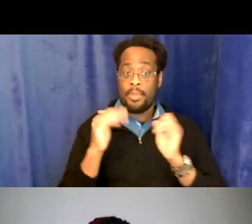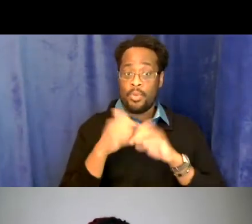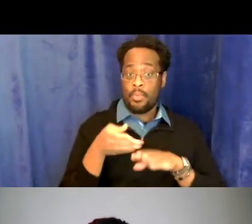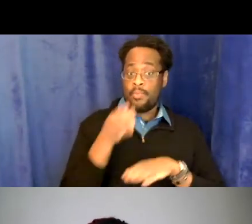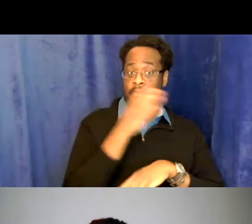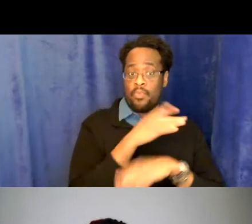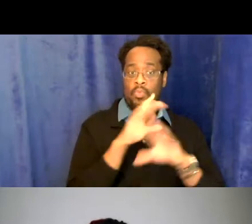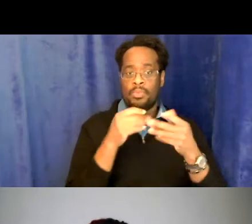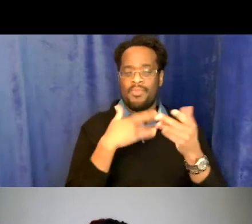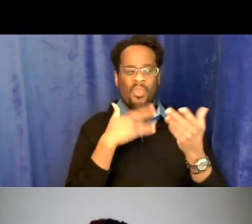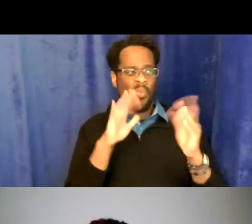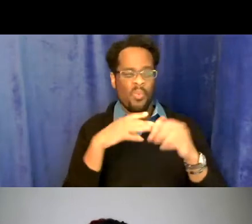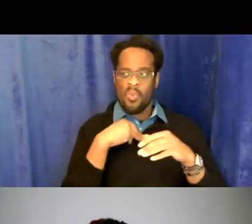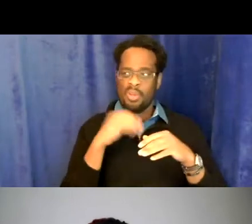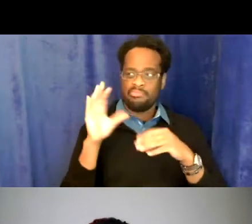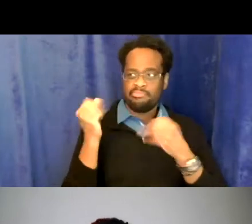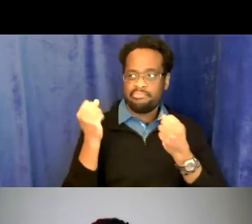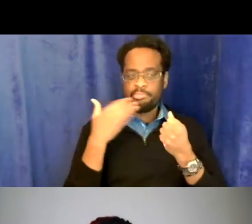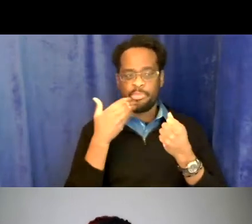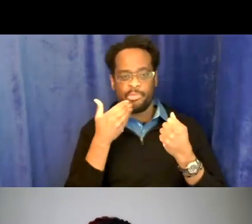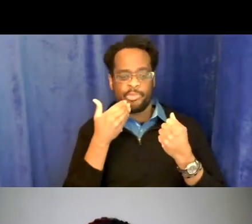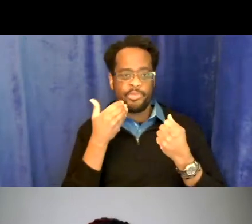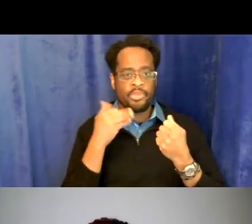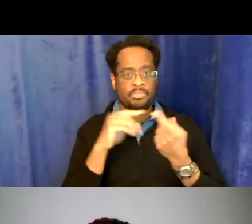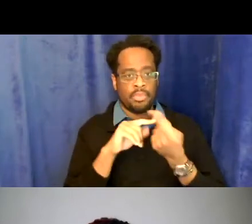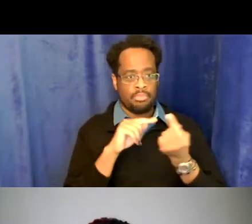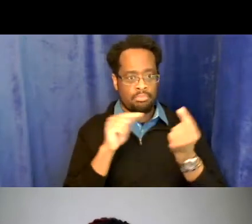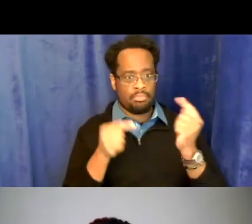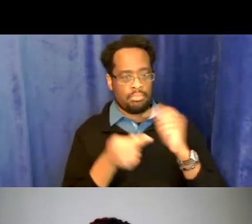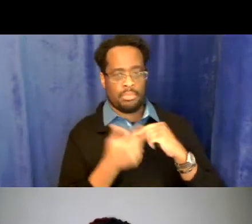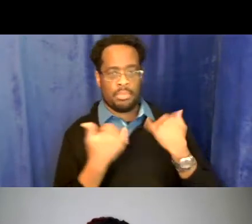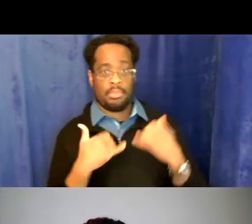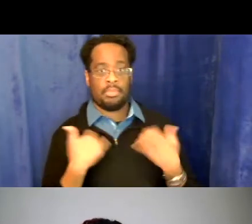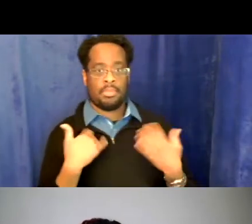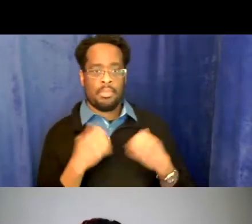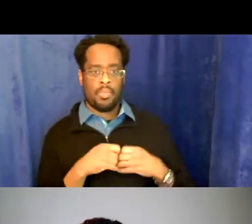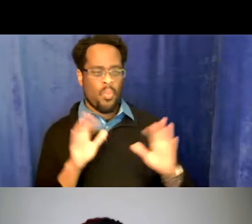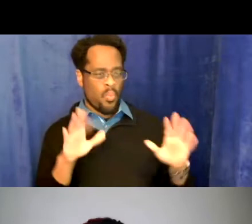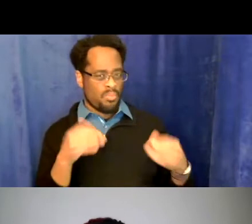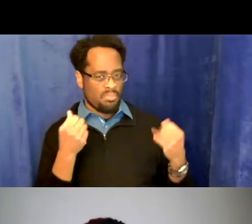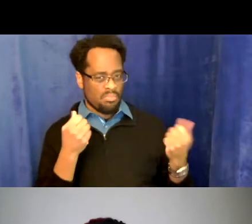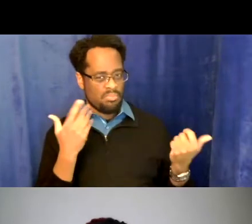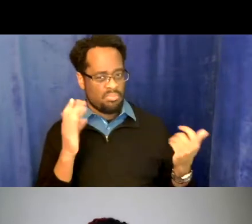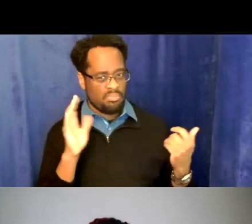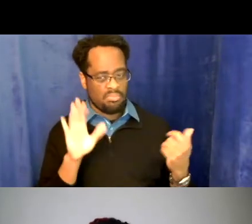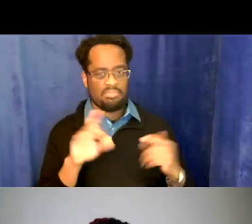So the comments that you saw compared to the previous comments about the white signing being better we see that the tables have turned